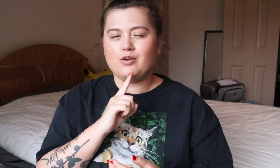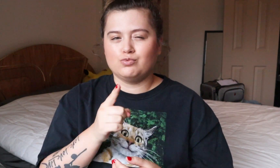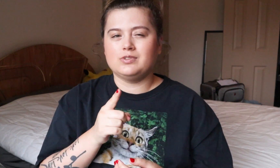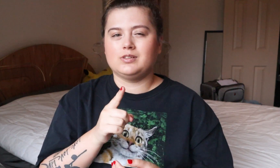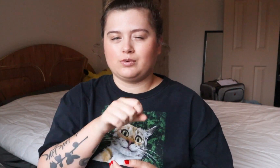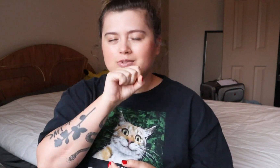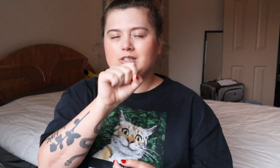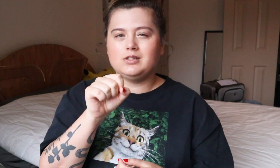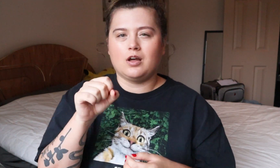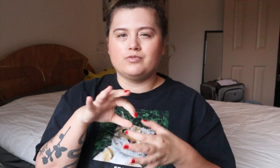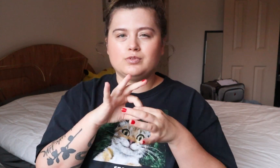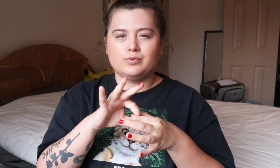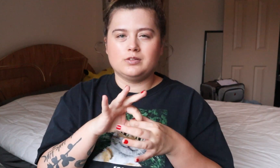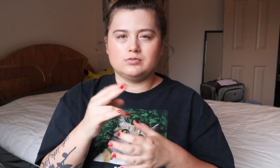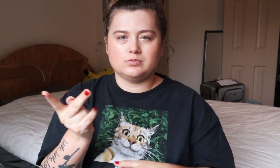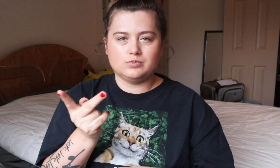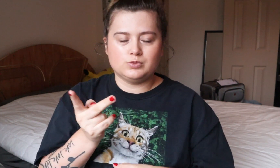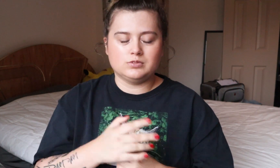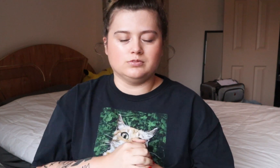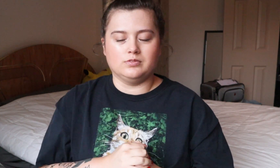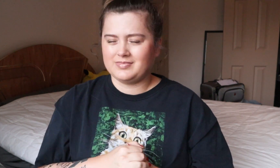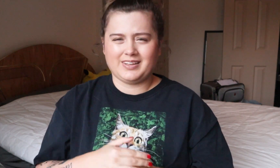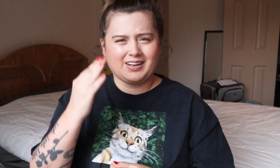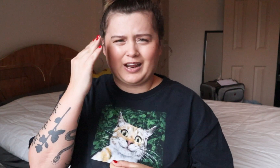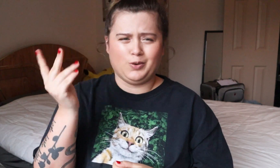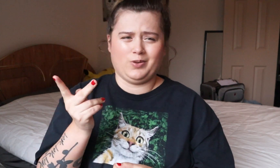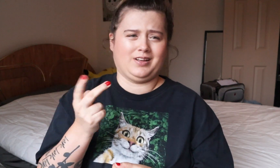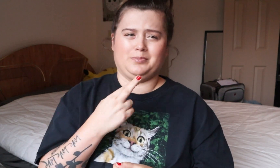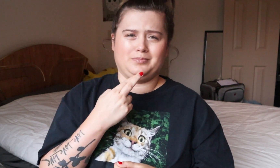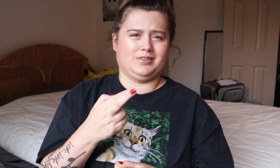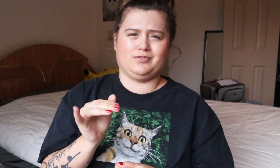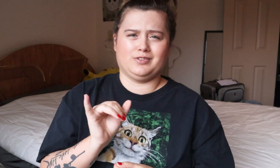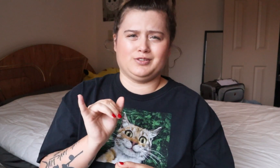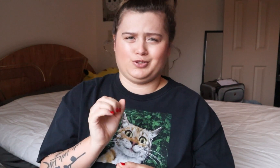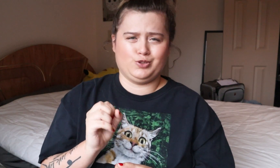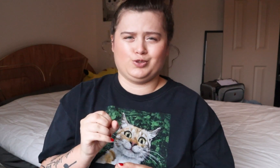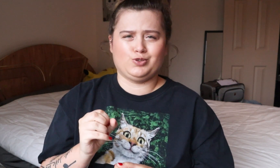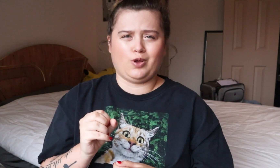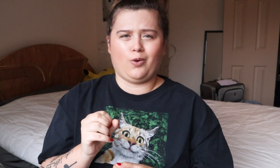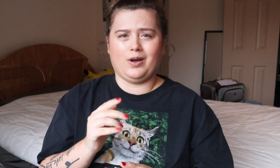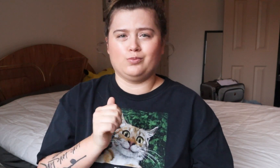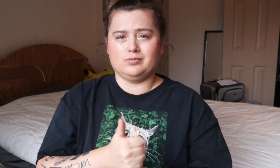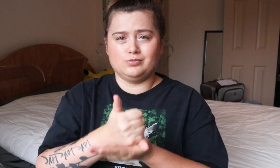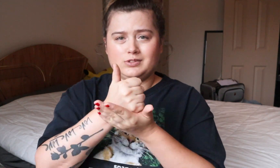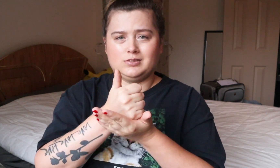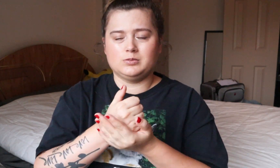I really love the relationship between the two of them. I know their being best friends helps with that.